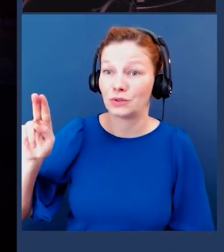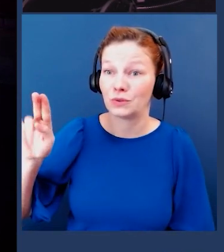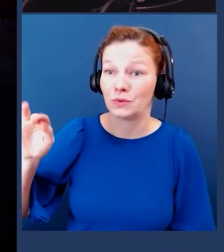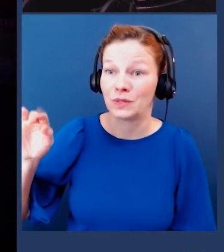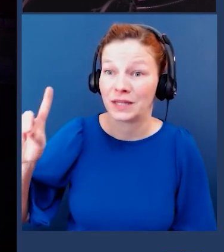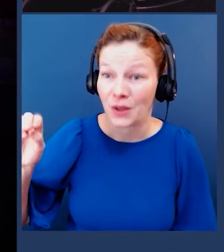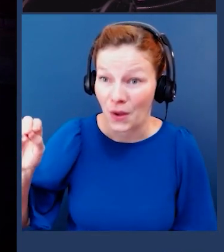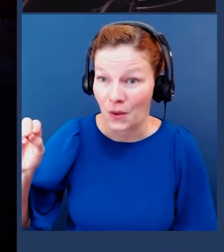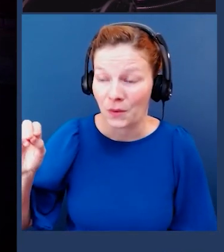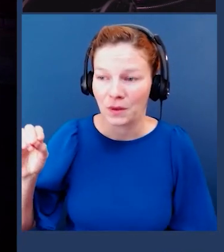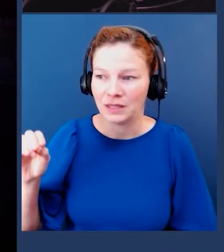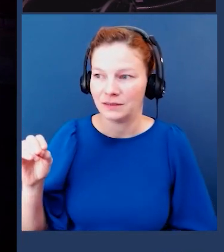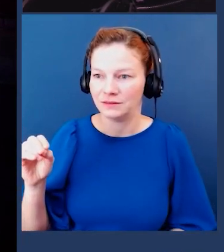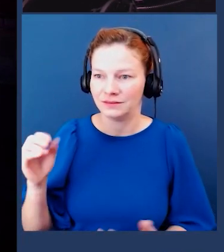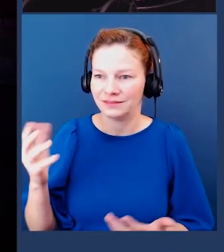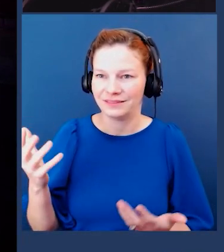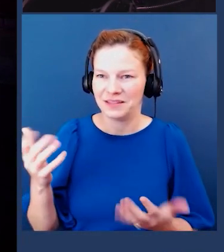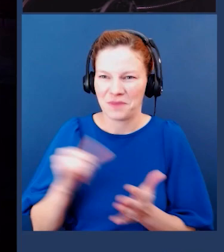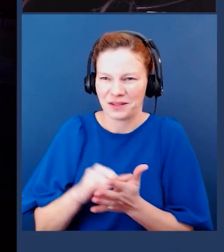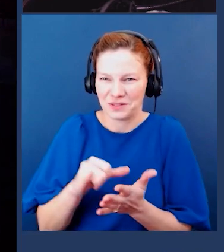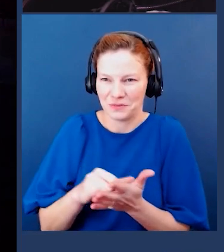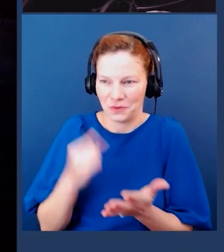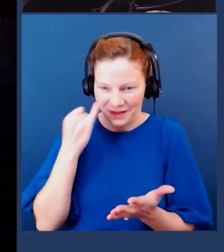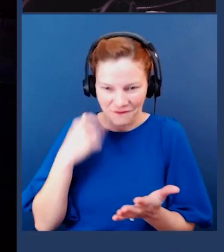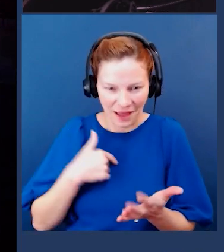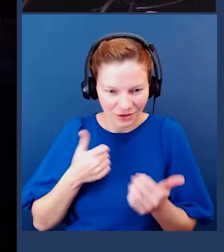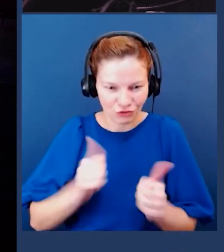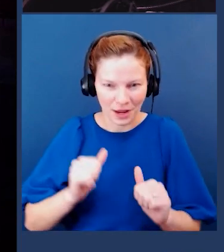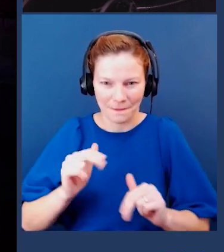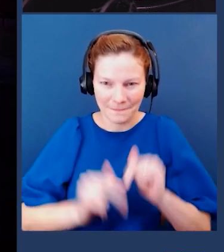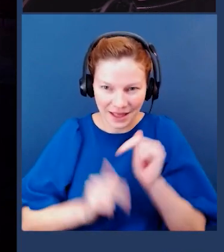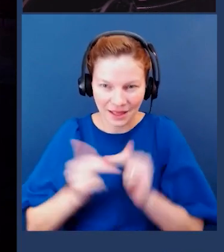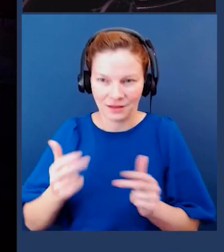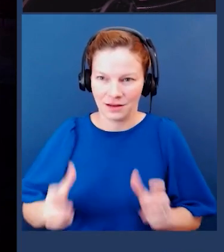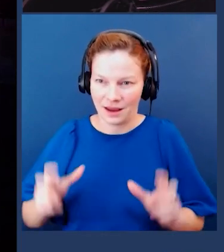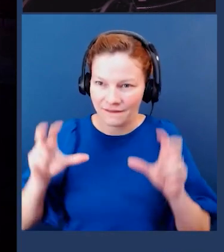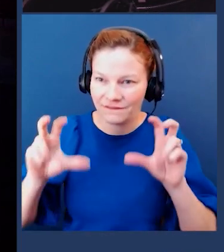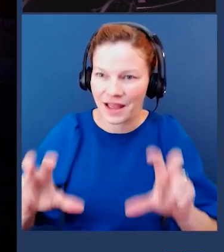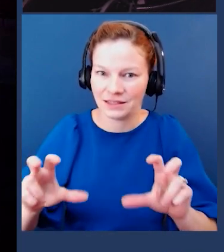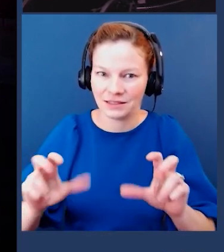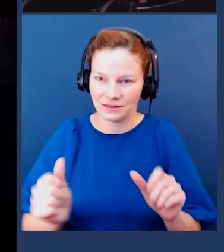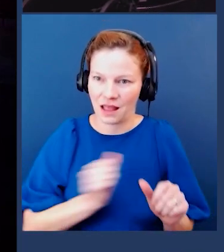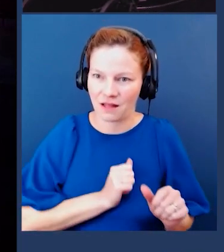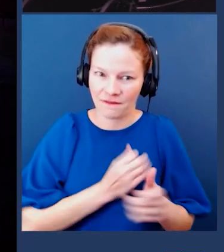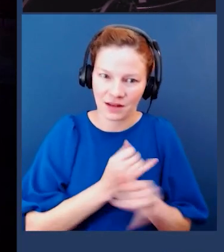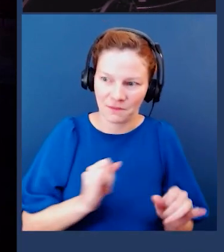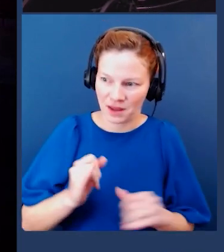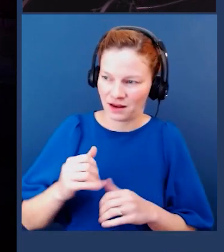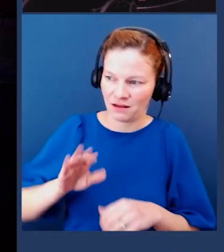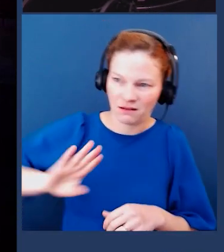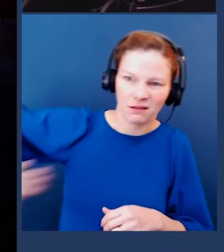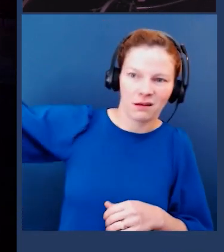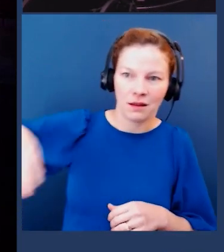tried to build and invest and do that without PlayFab. The speed at which it gave me the ability